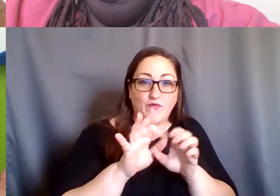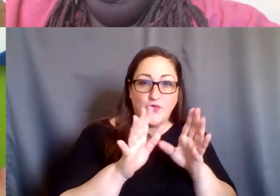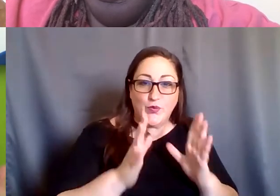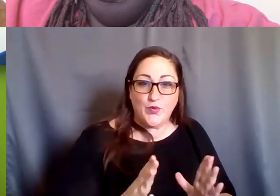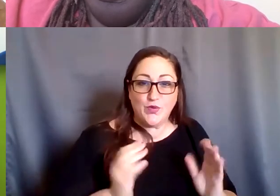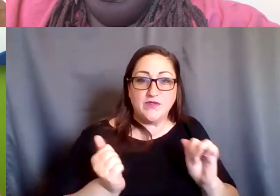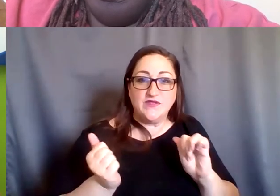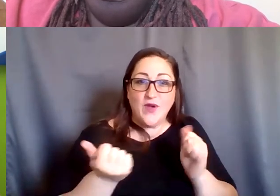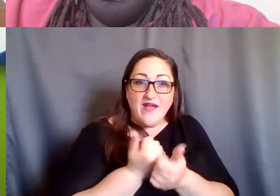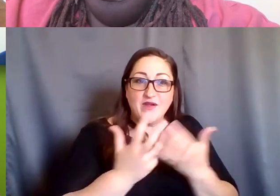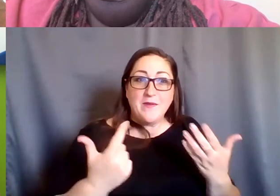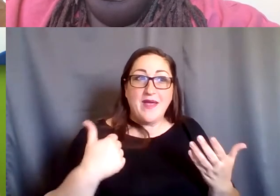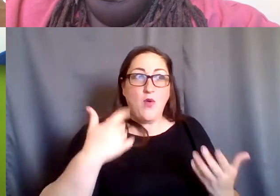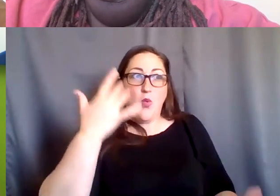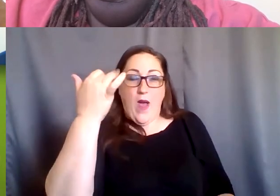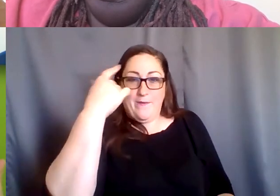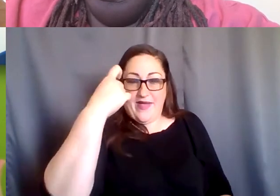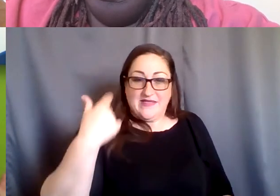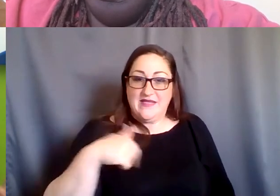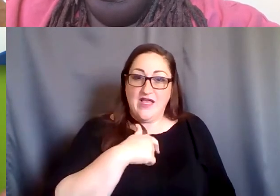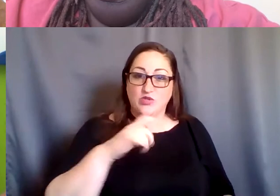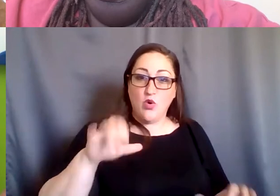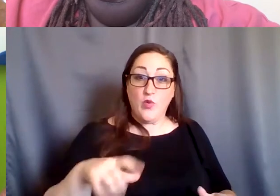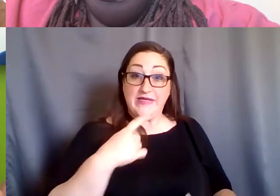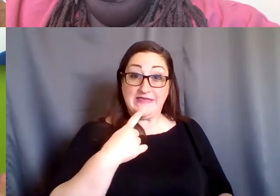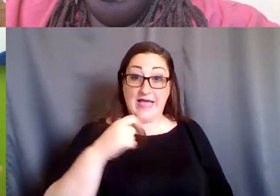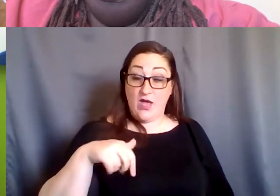That is what we claim our ideals are as a country.